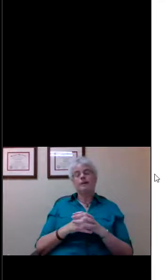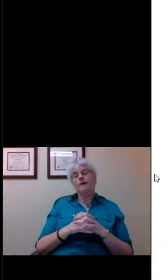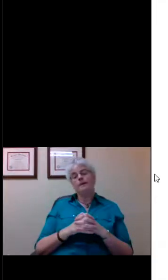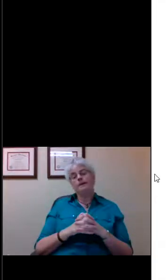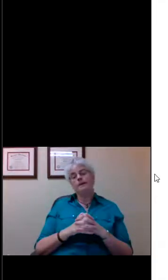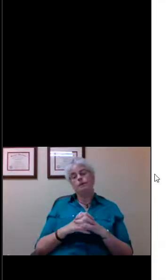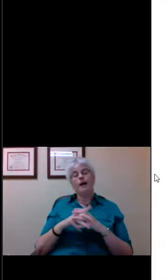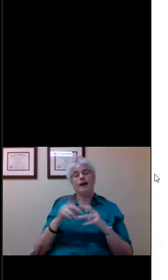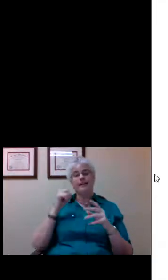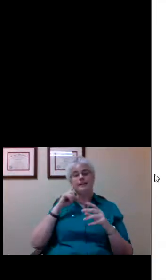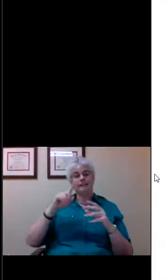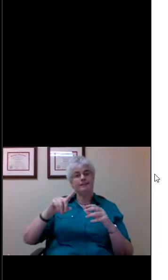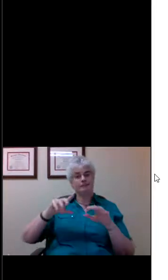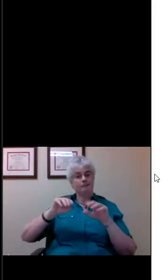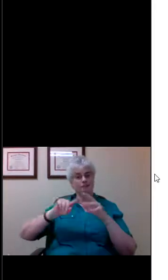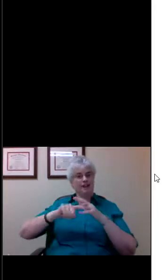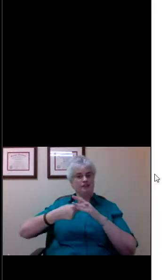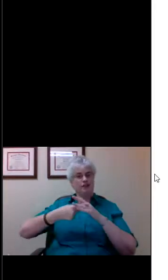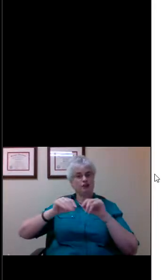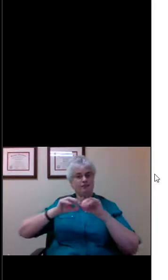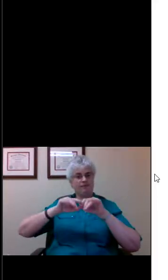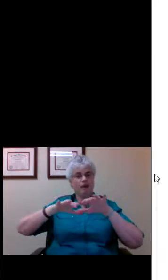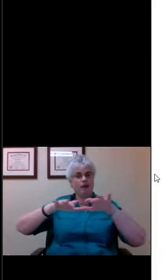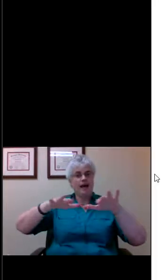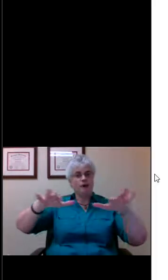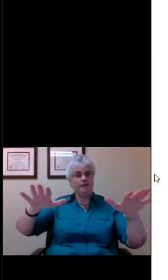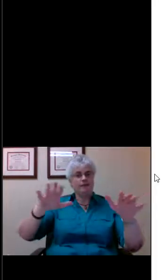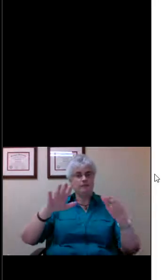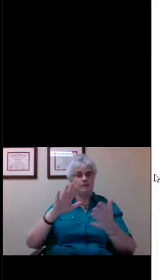communicate that to the community at large so we're starting to see that